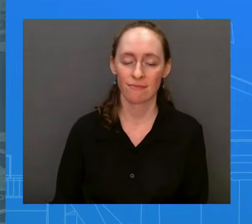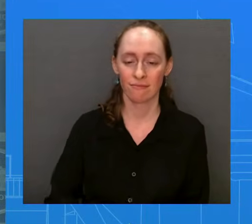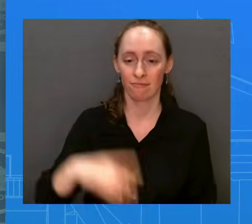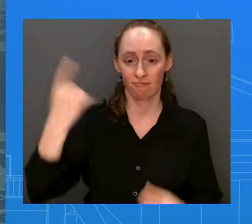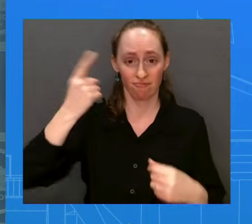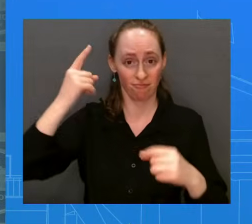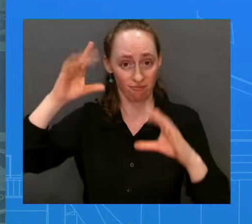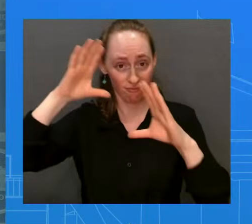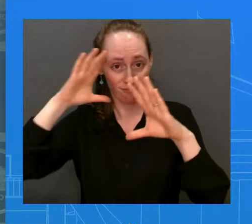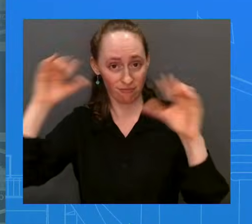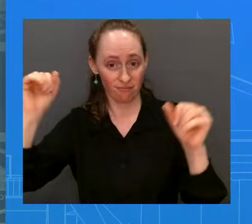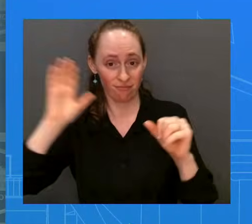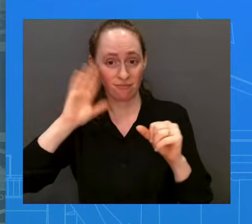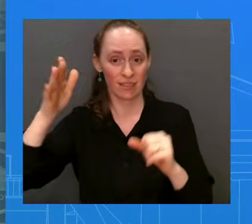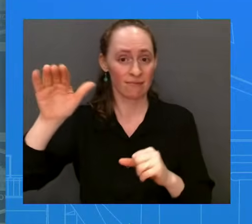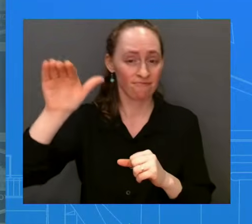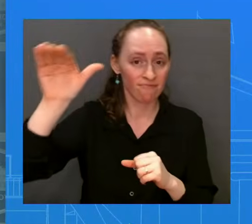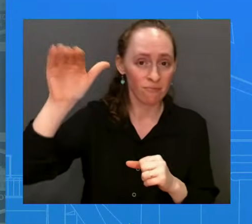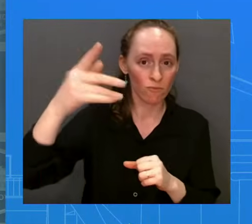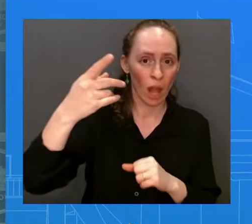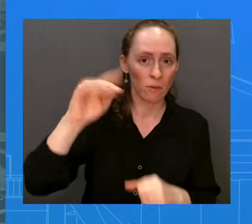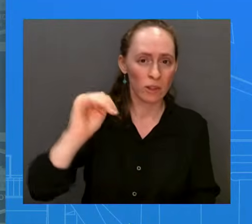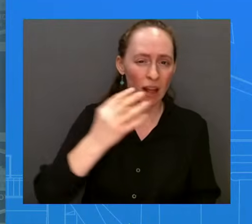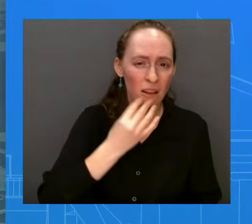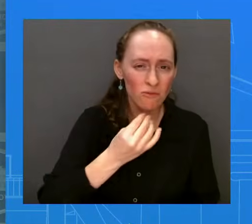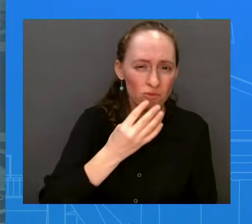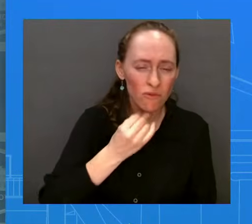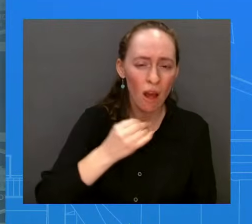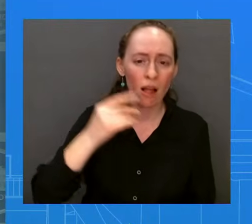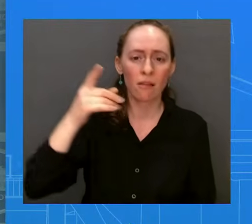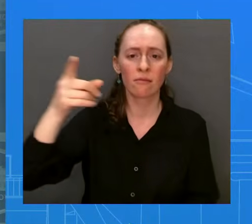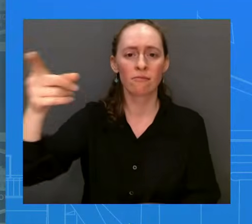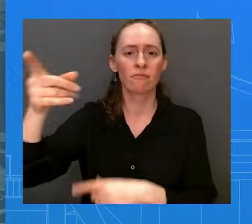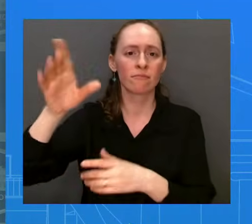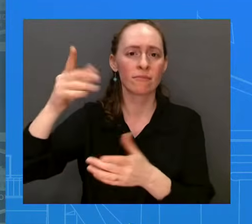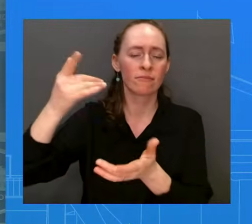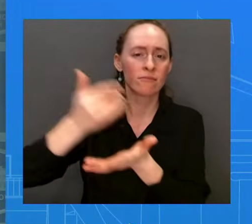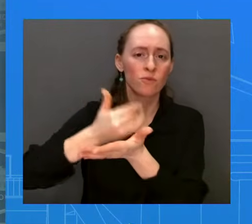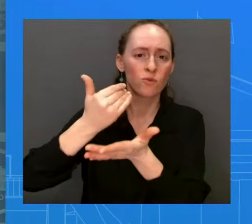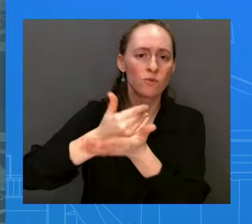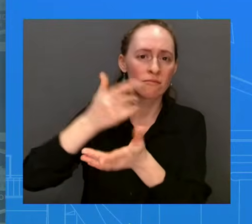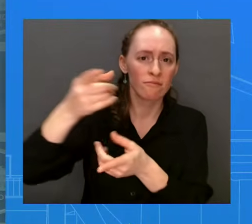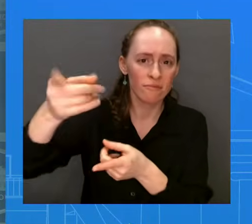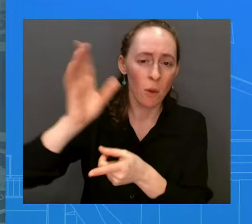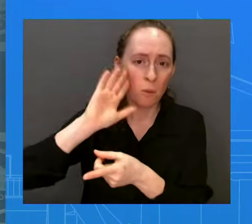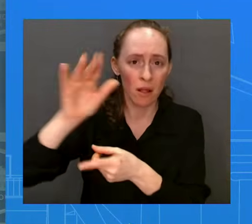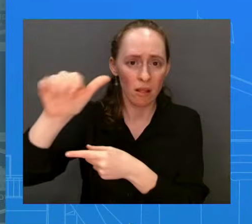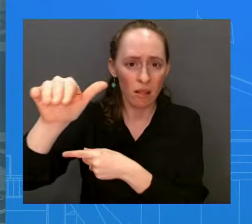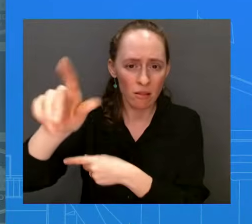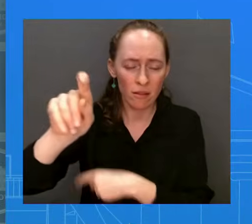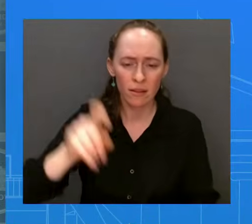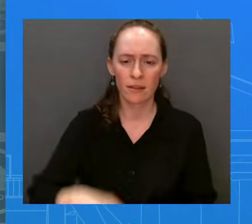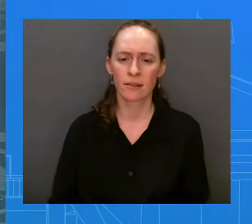But we are deeply concerned by some of the moves here with respect to settlements. Ms. Jean-Pierre: We're running out of time. Go ahead. Go ahead. >> The Press: Mr. Kirby, at this time, are these spy balloons